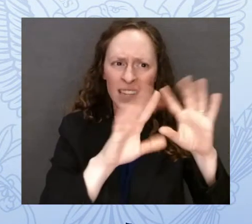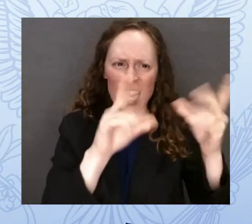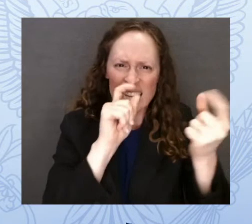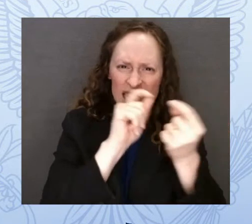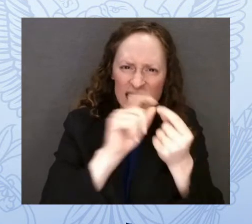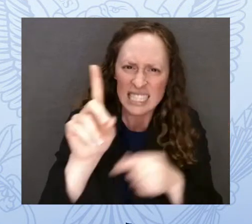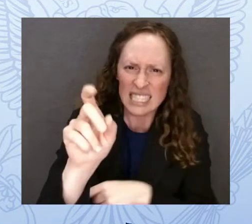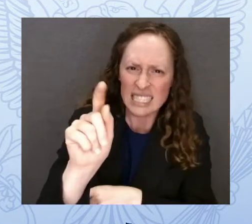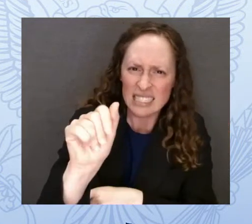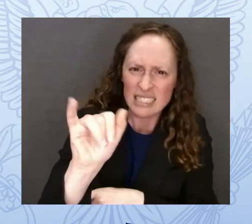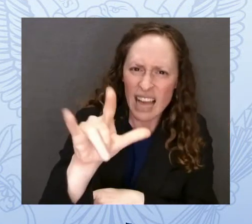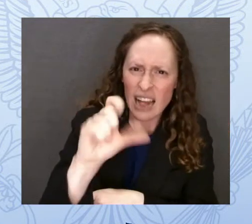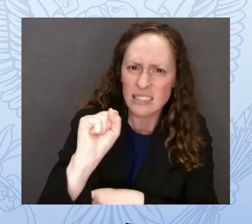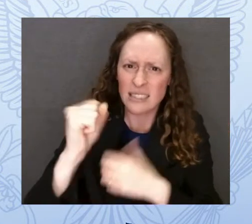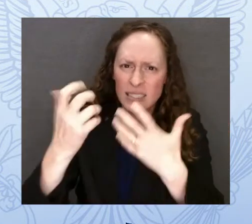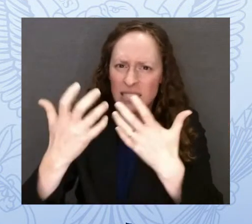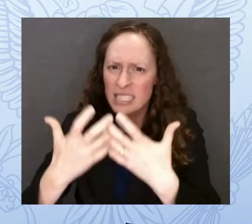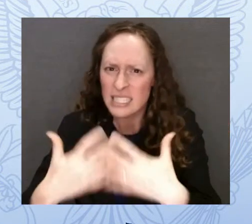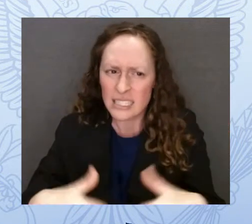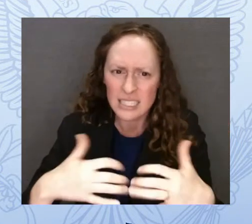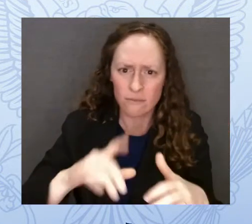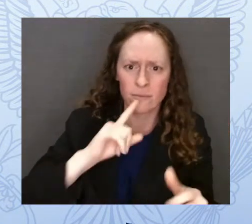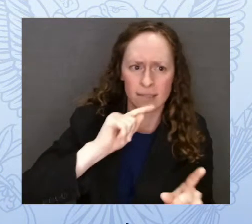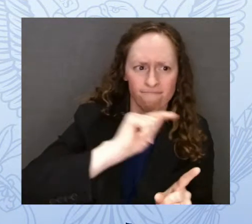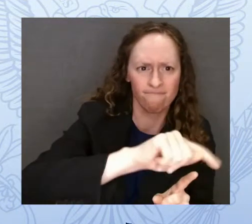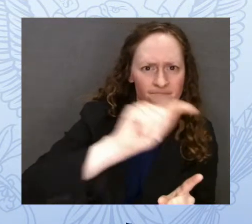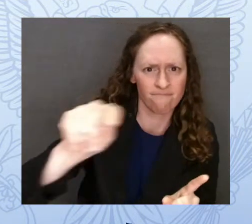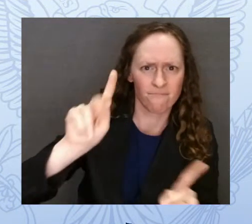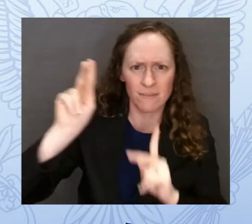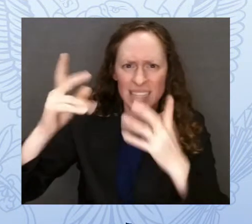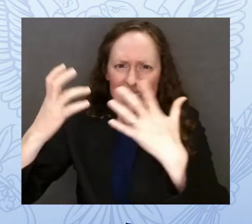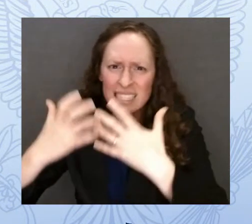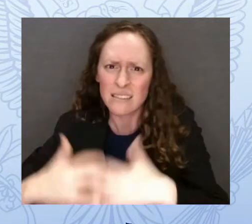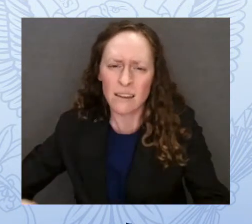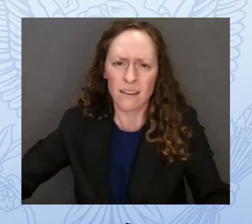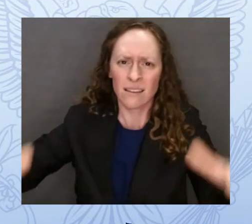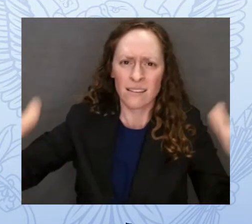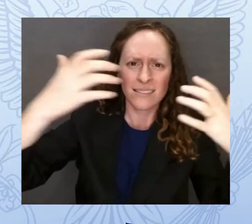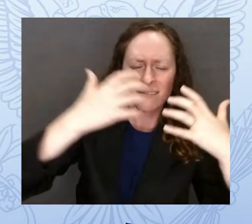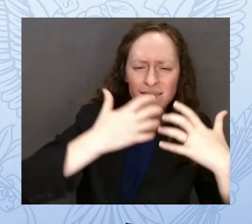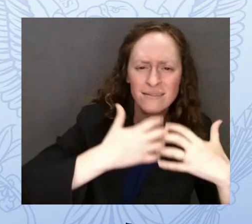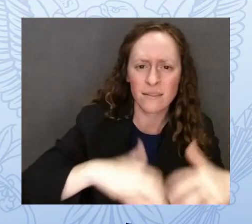So, I want to thank the White House residence staff, our social team, and the State Department staff